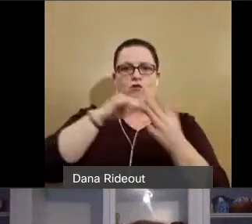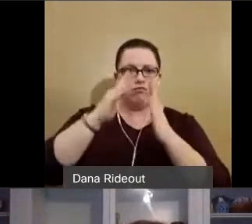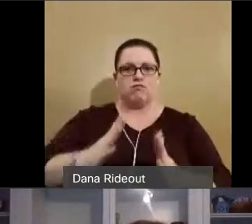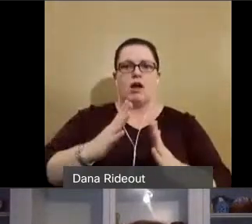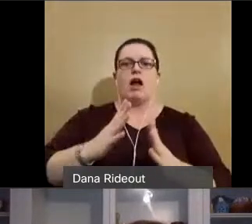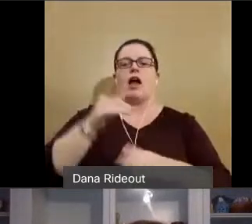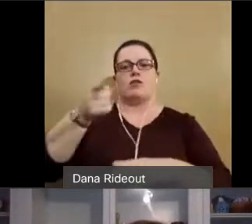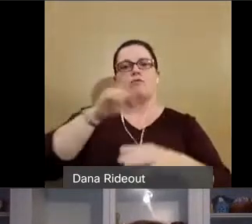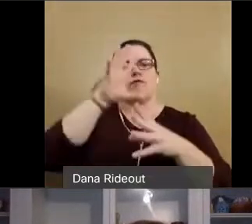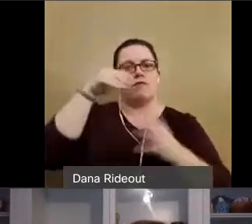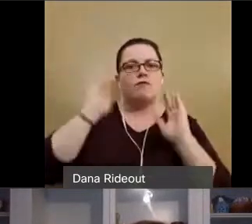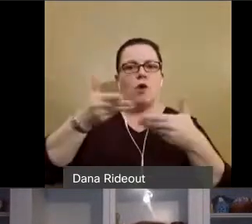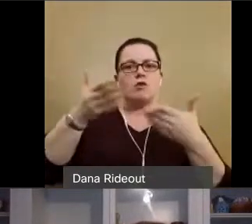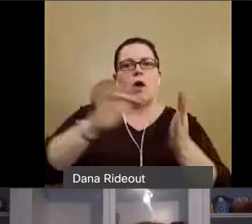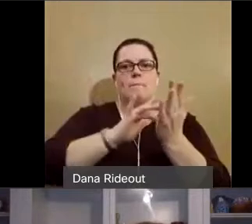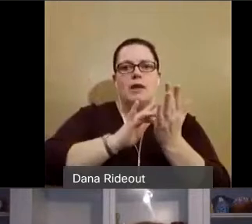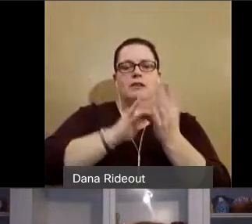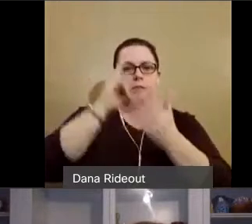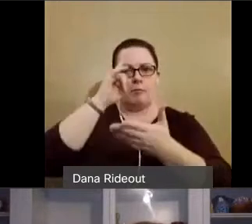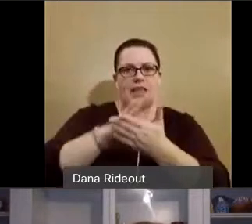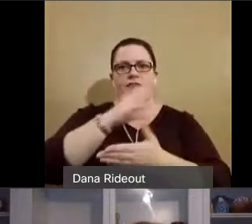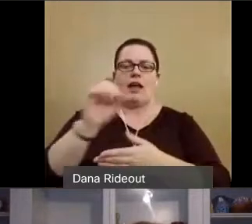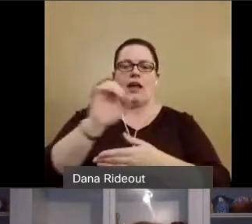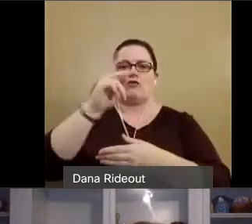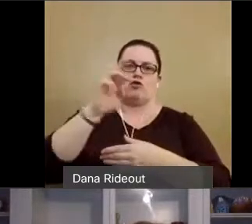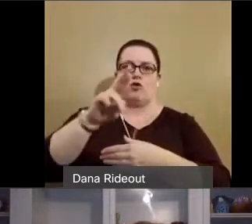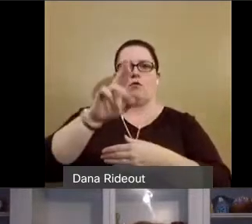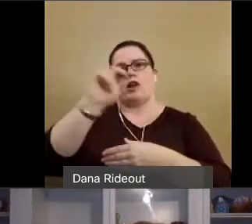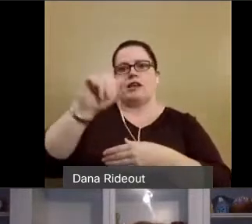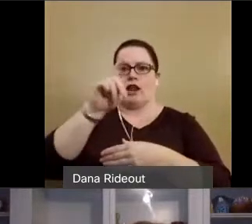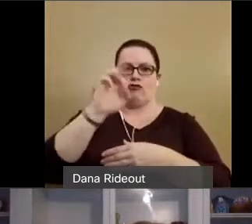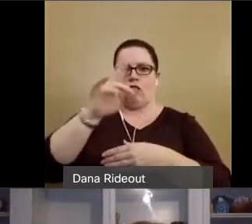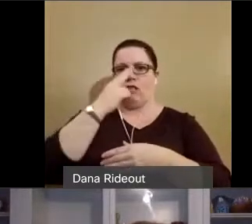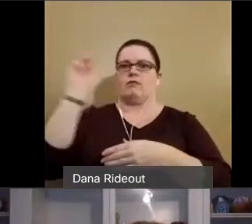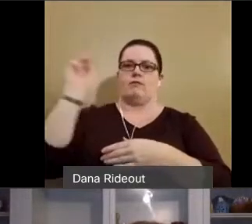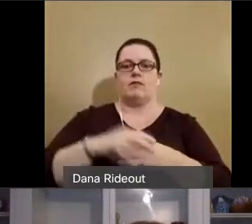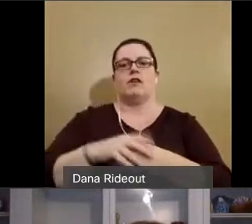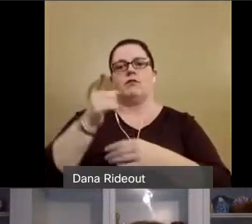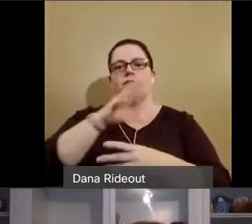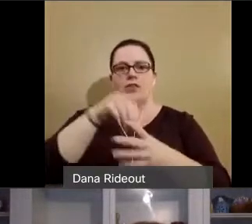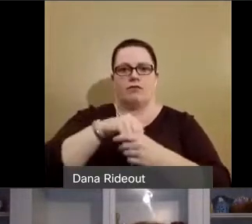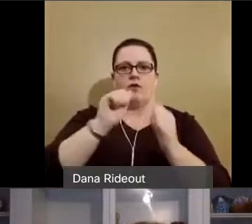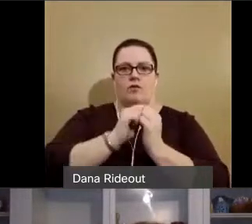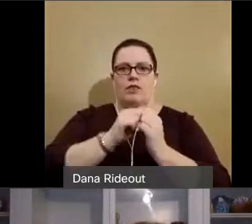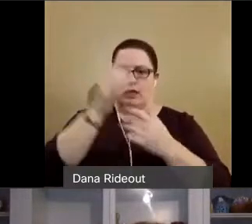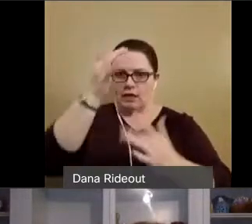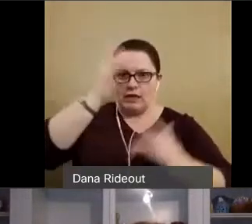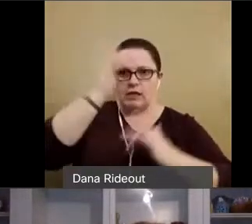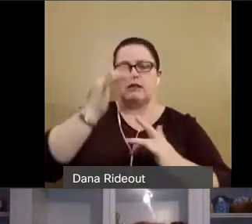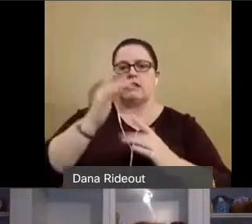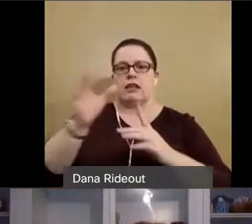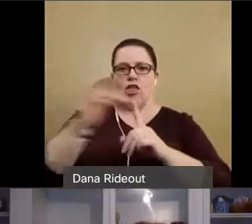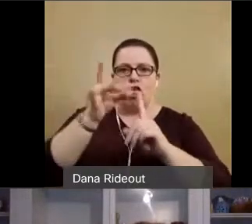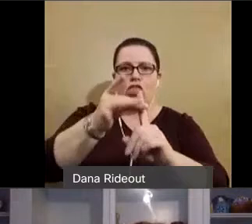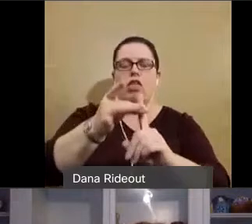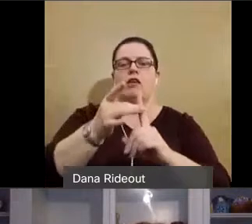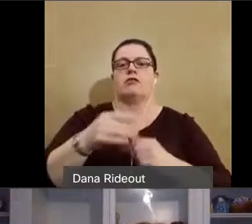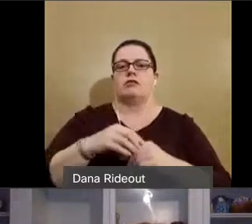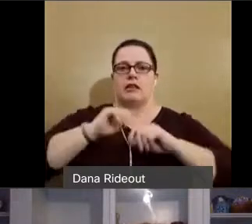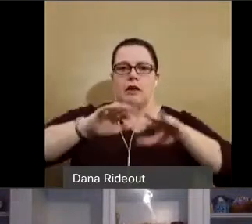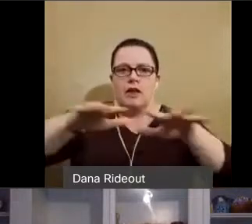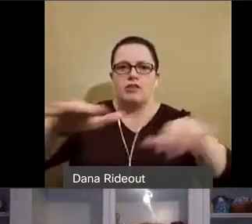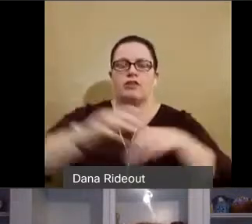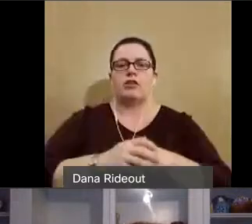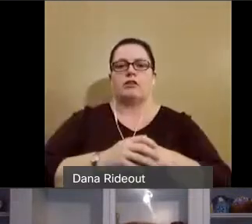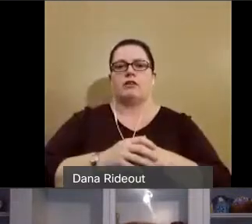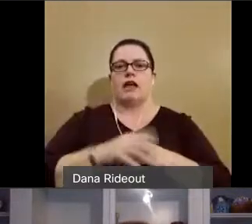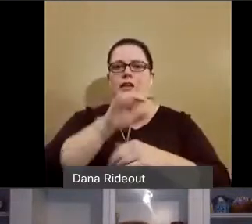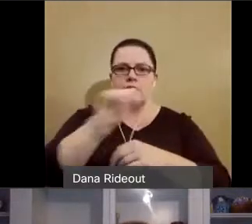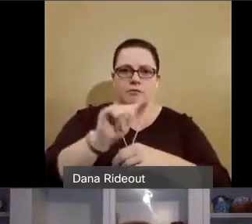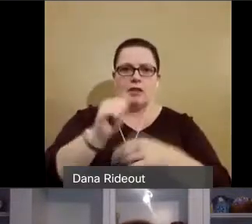Her current research includes vaccines, pandemic, illness, contagion and contamination stigmatized diseases, disability, health information on the Internet and slender.